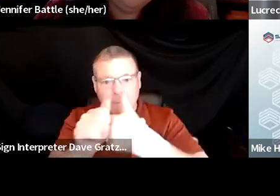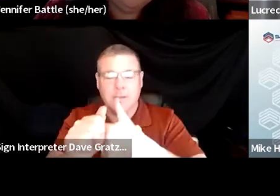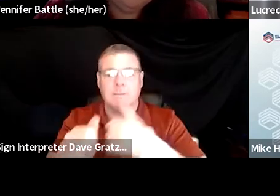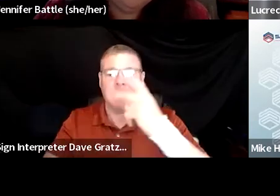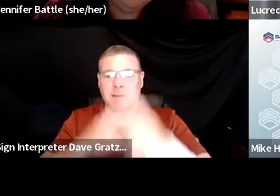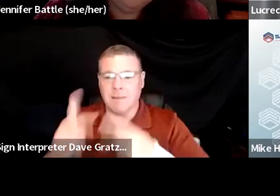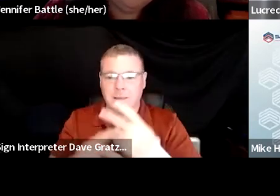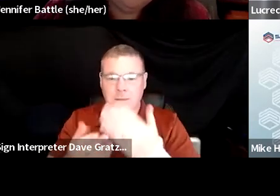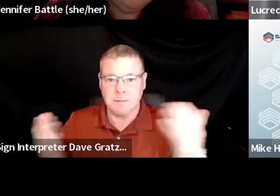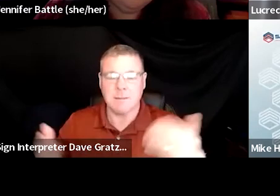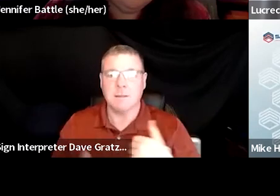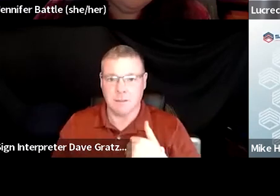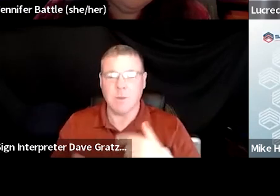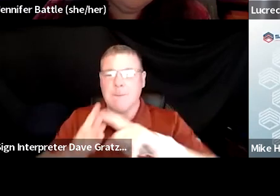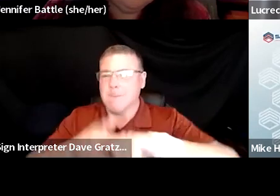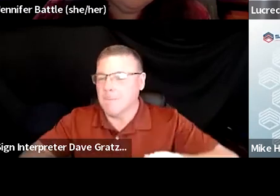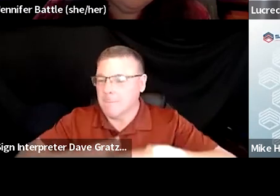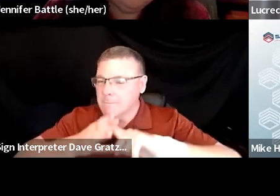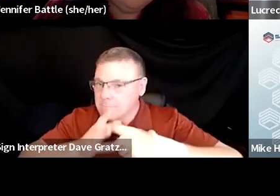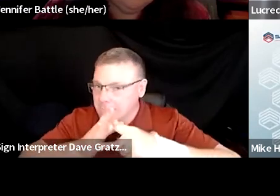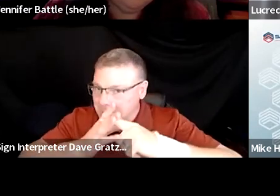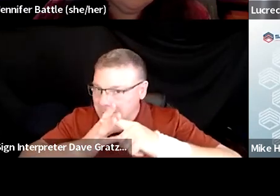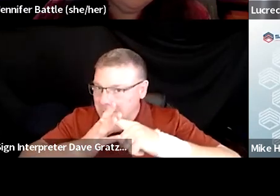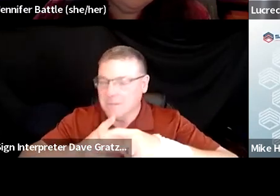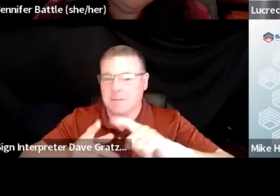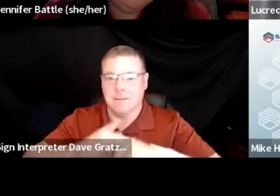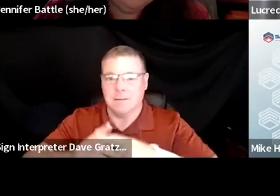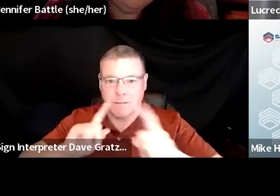So we're in the beginning stages of conversations.